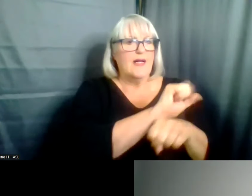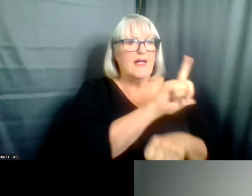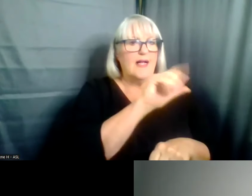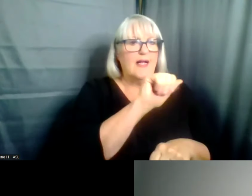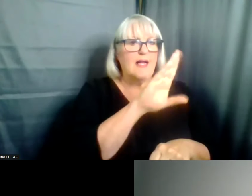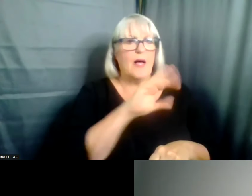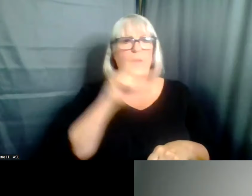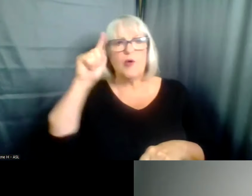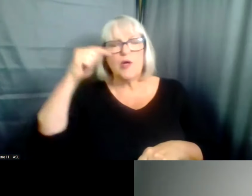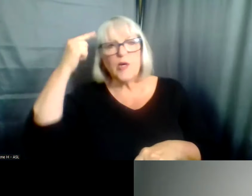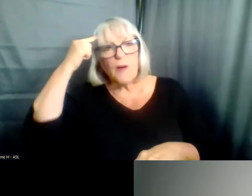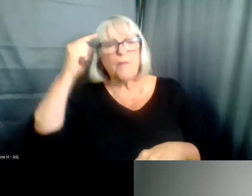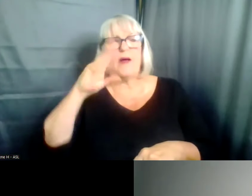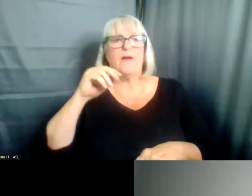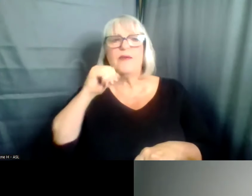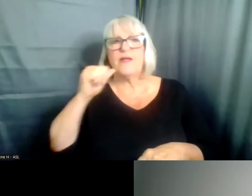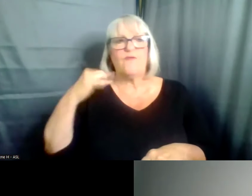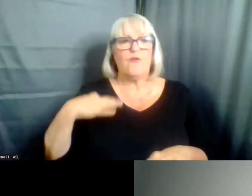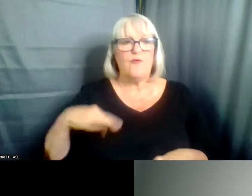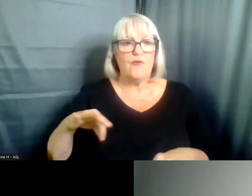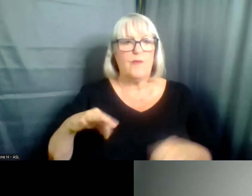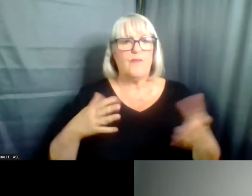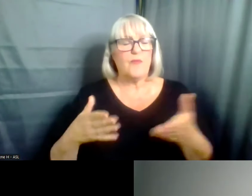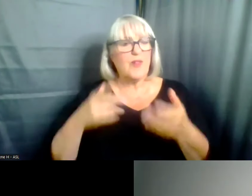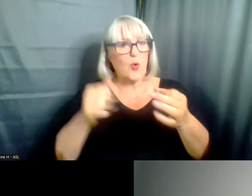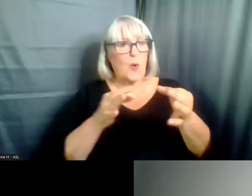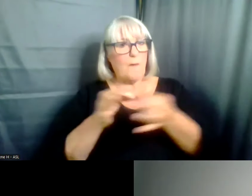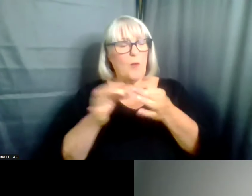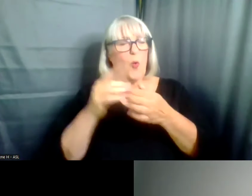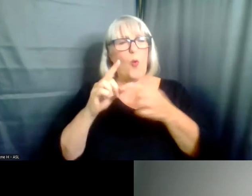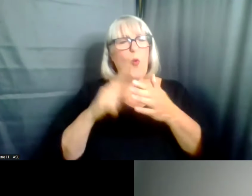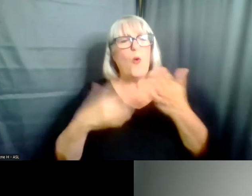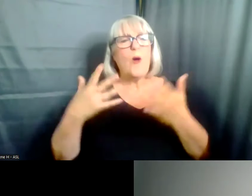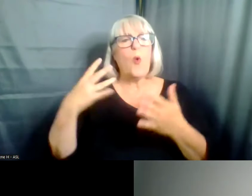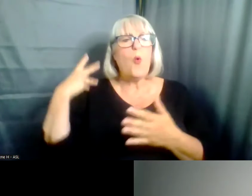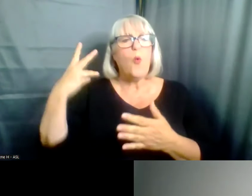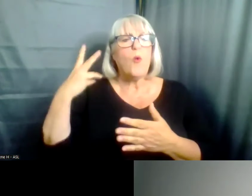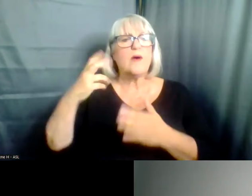Can you describe Washington's workforce initiative including any key partnerships in the state's approach to direct